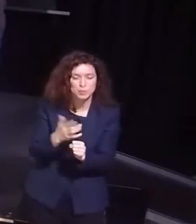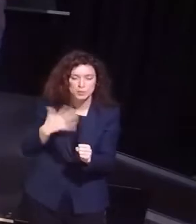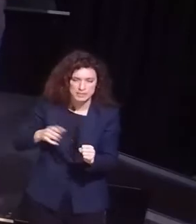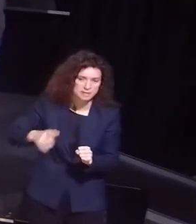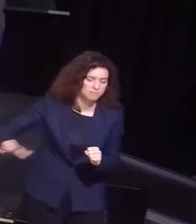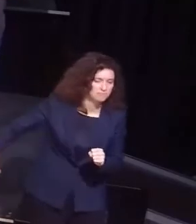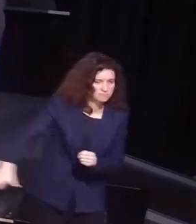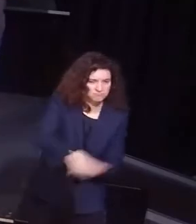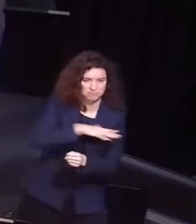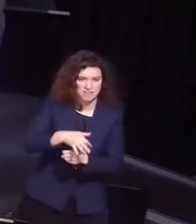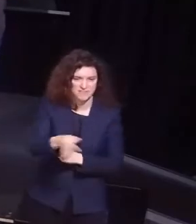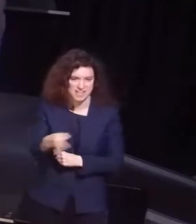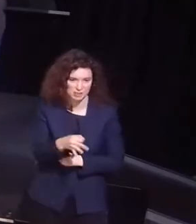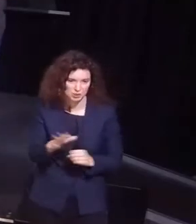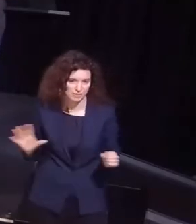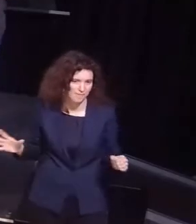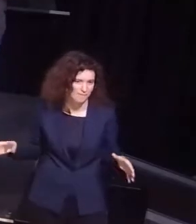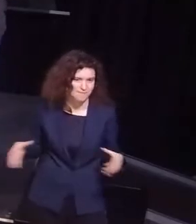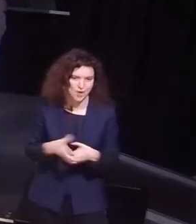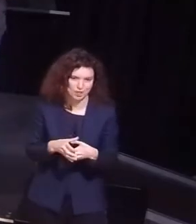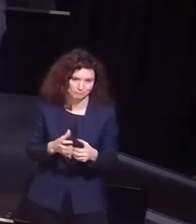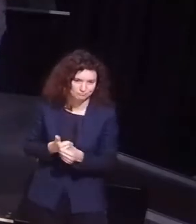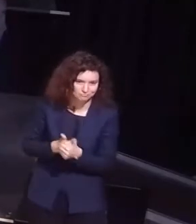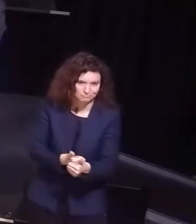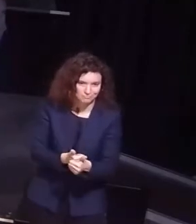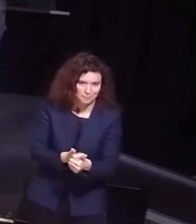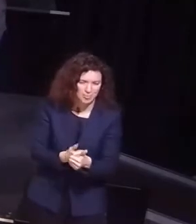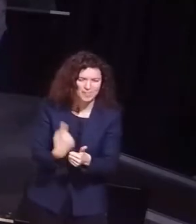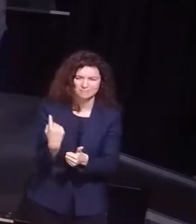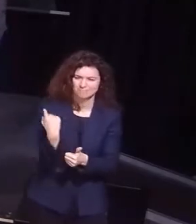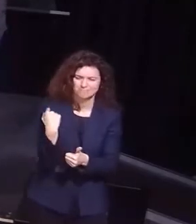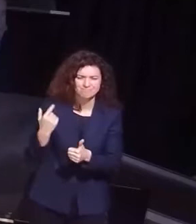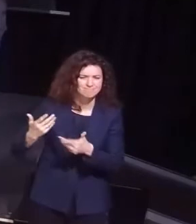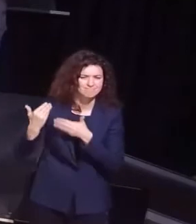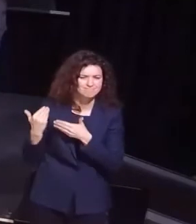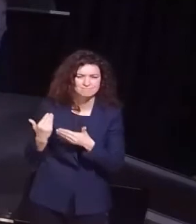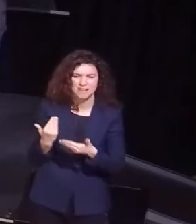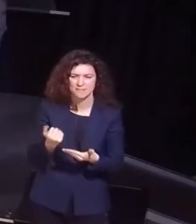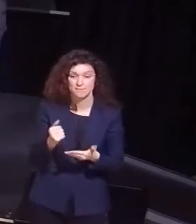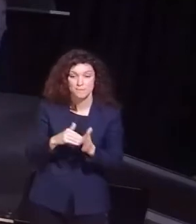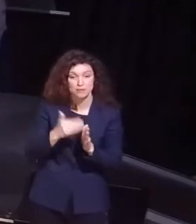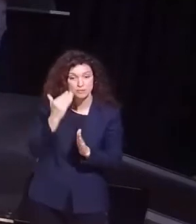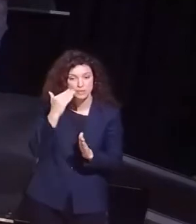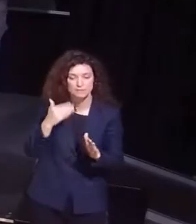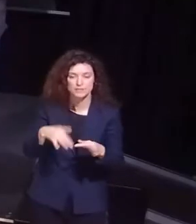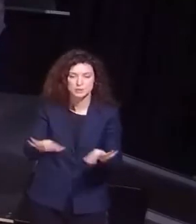in Microsoft Game Studio's uhm... ..existence